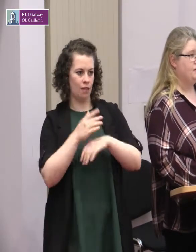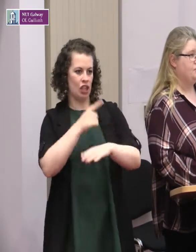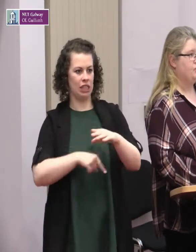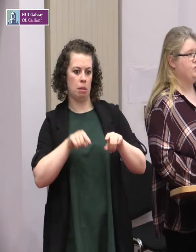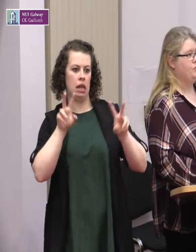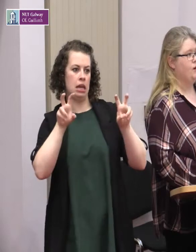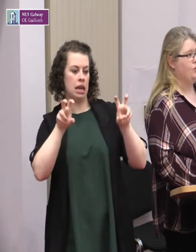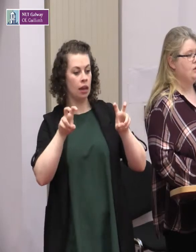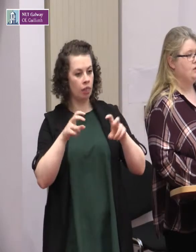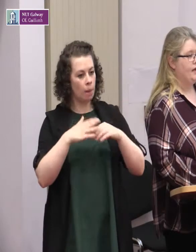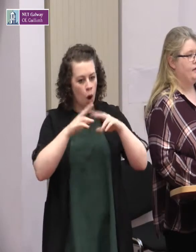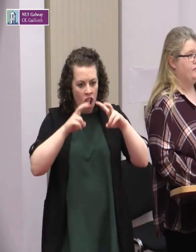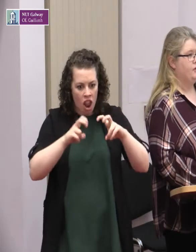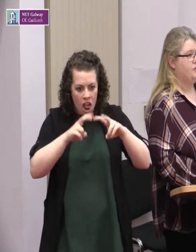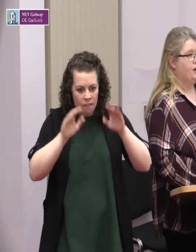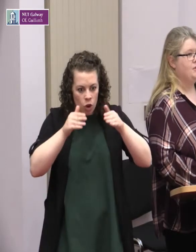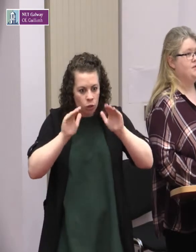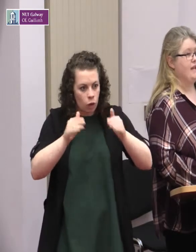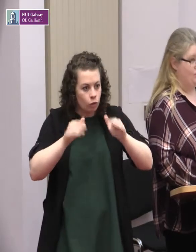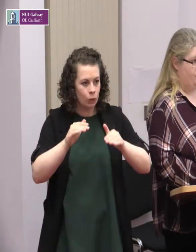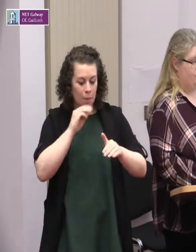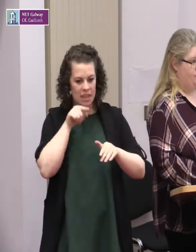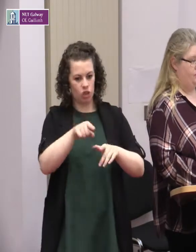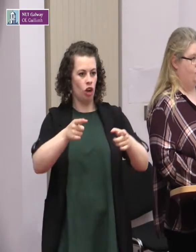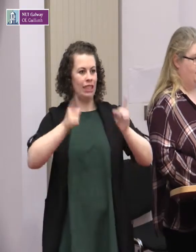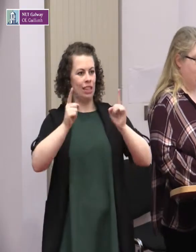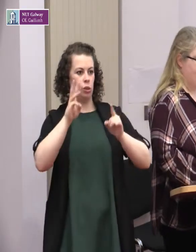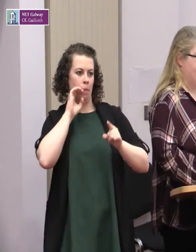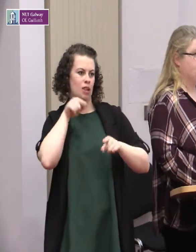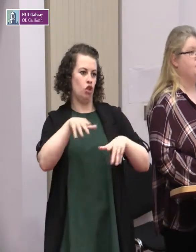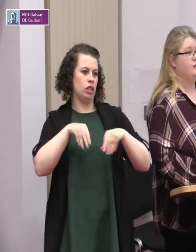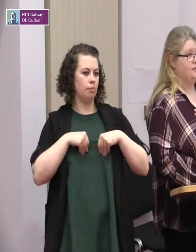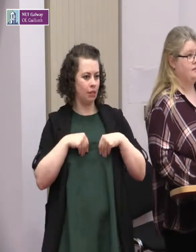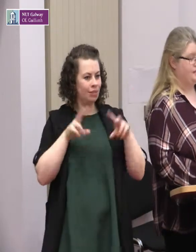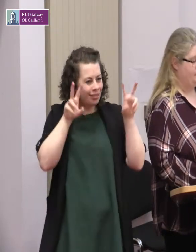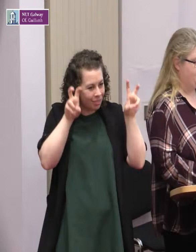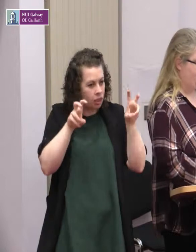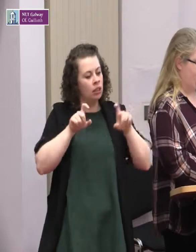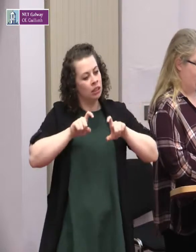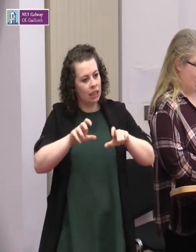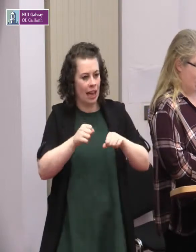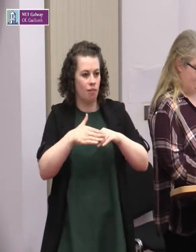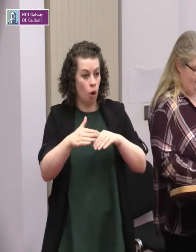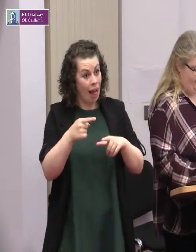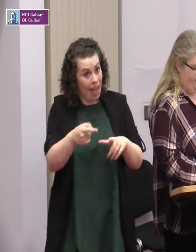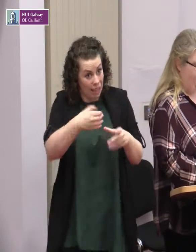and that we are somehow 'dangerous'. Myself included.